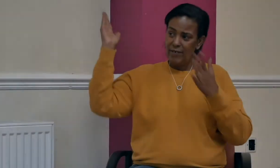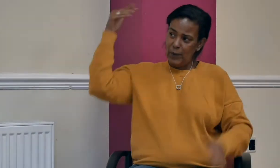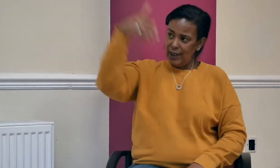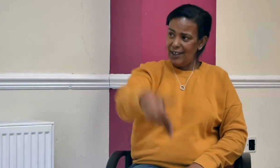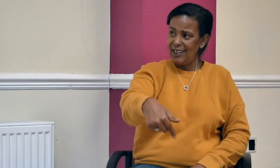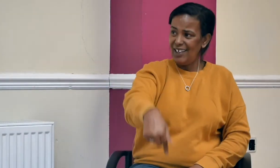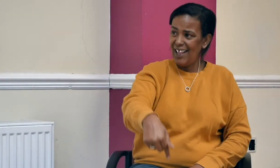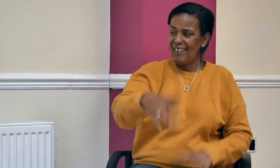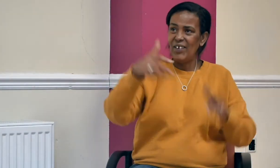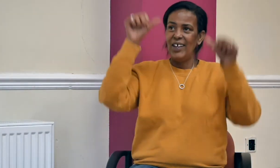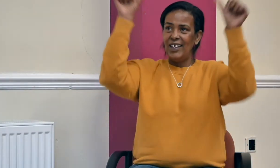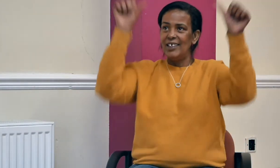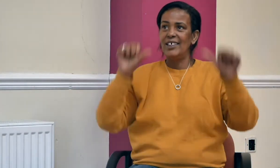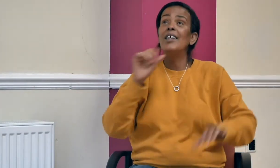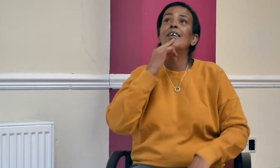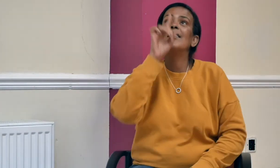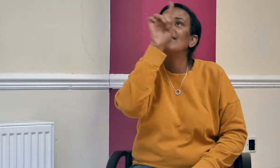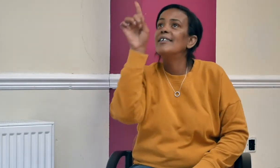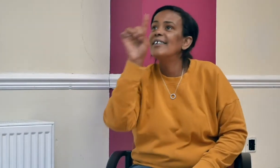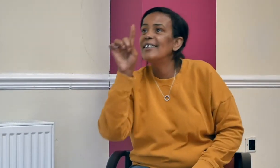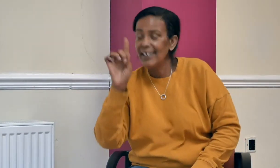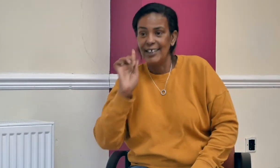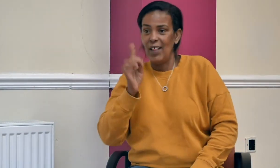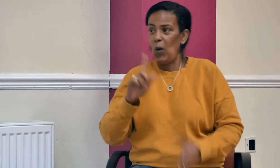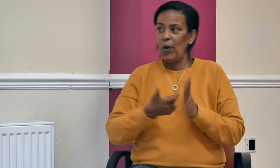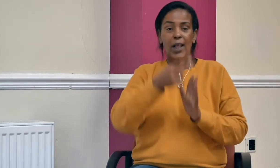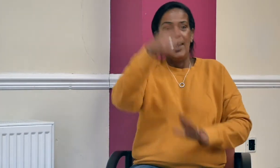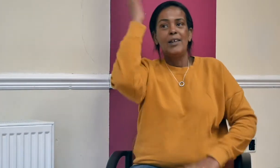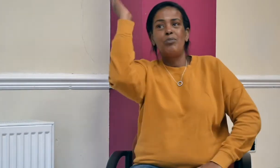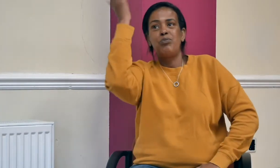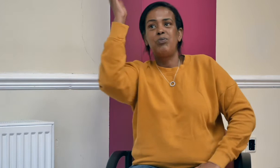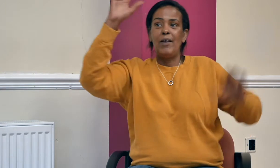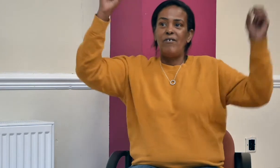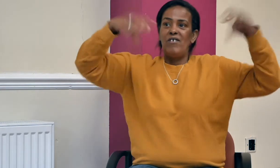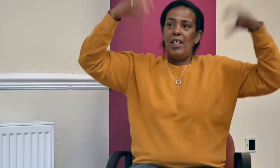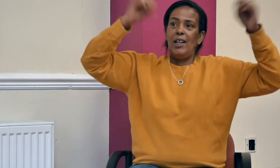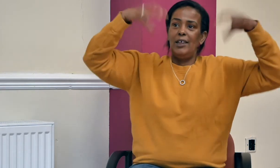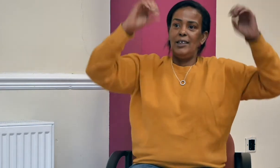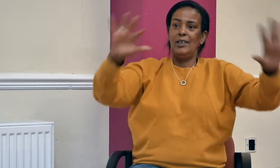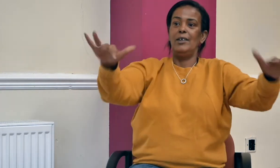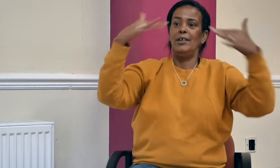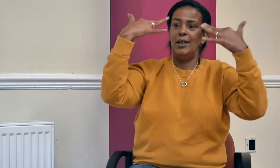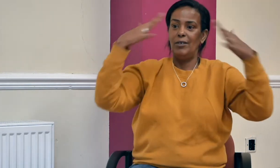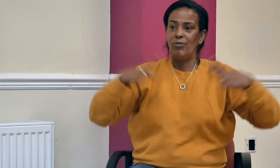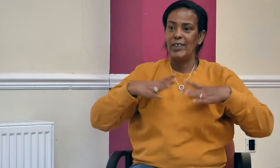Downstairs, there was a poster that told us what was happening. Or they would do announcements, by flashing the lights to get our attention,